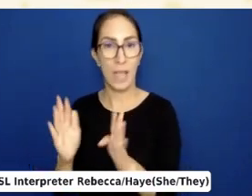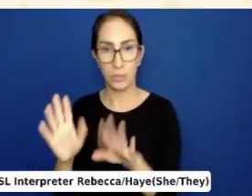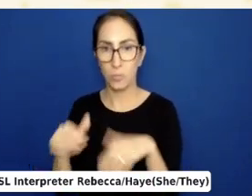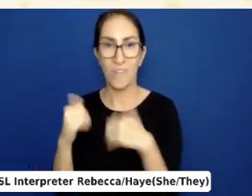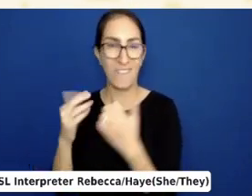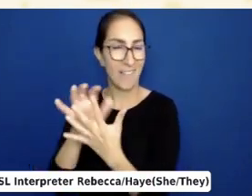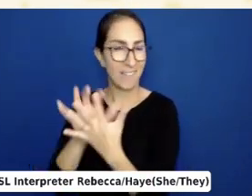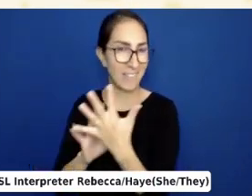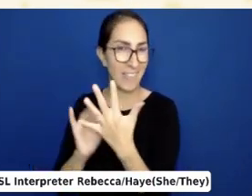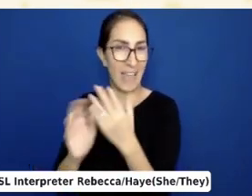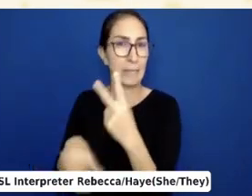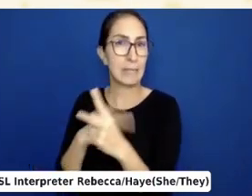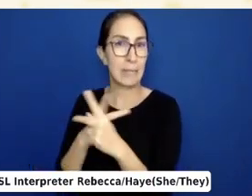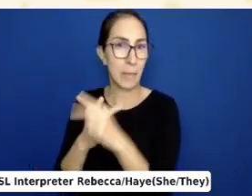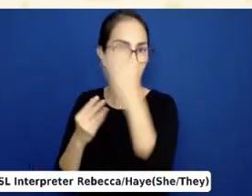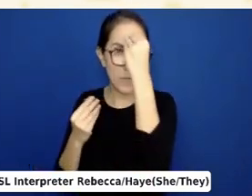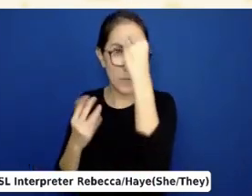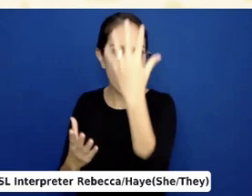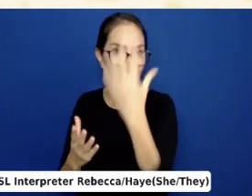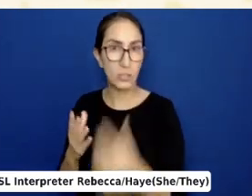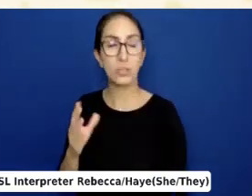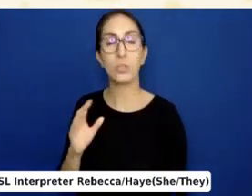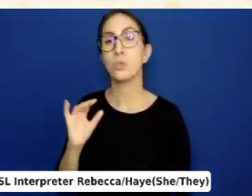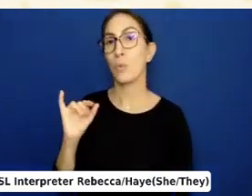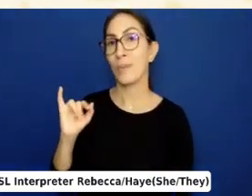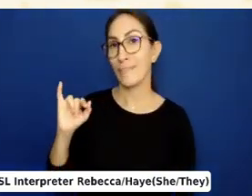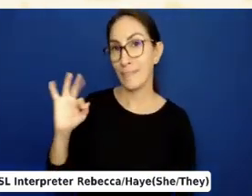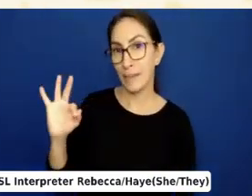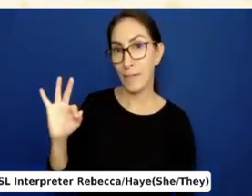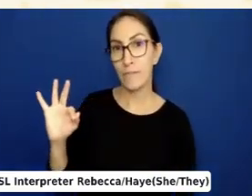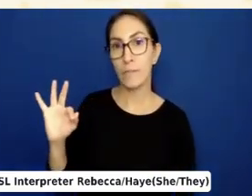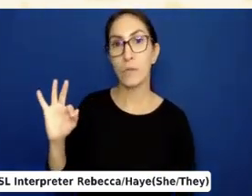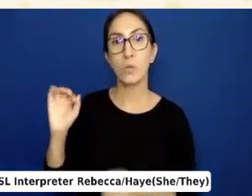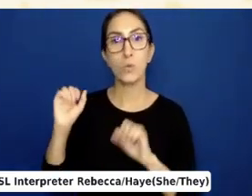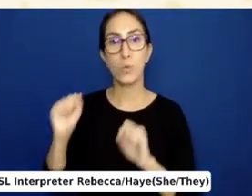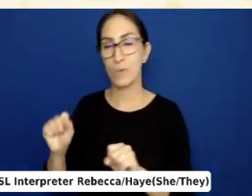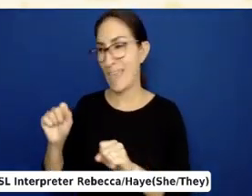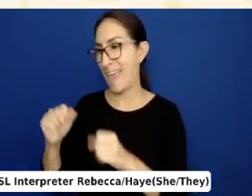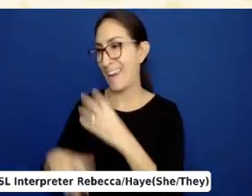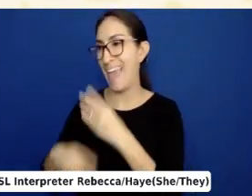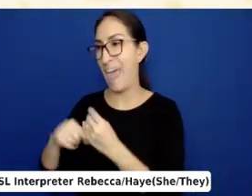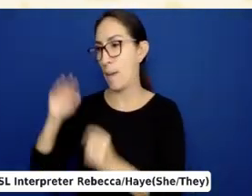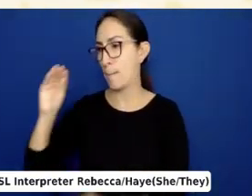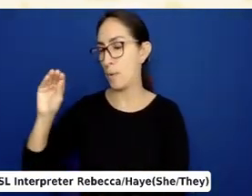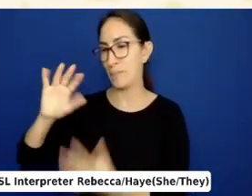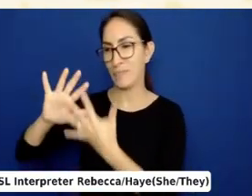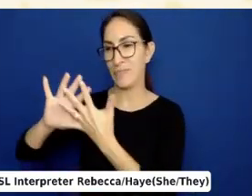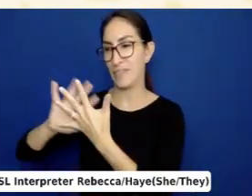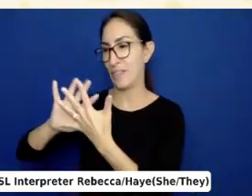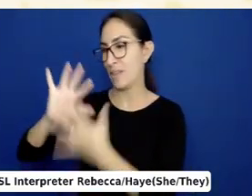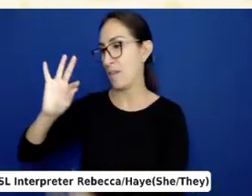if you can add, like, filter controls through your visualization